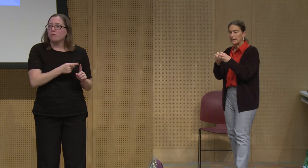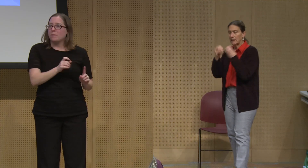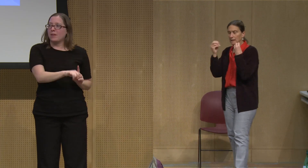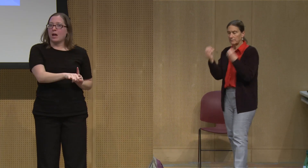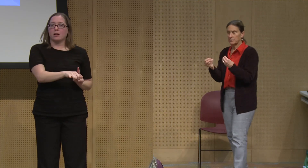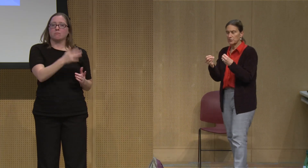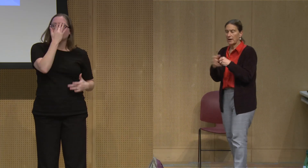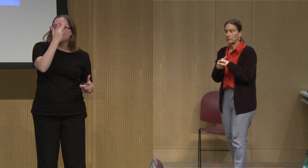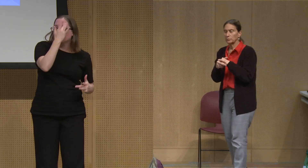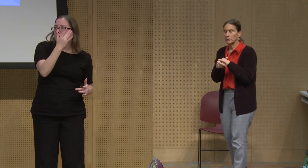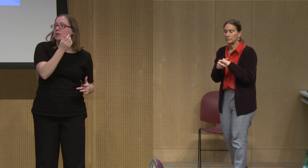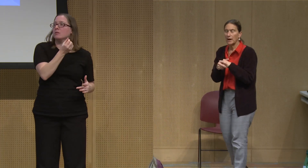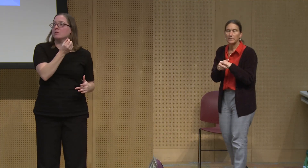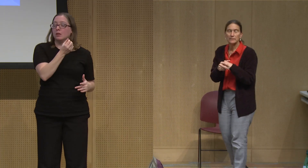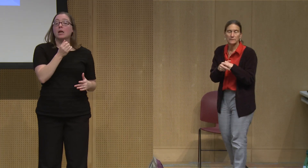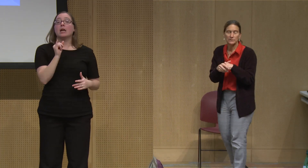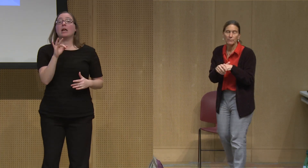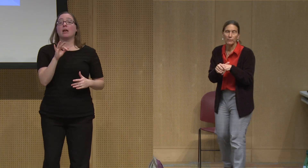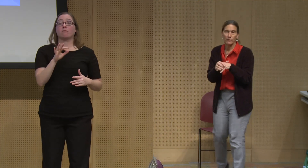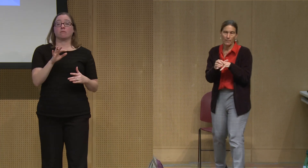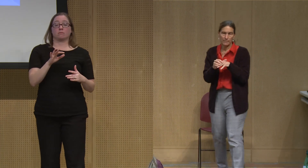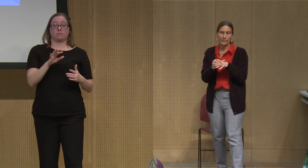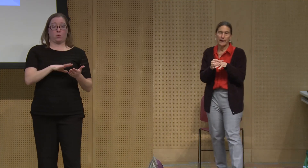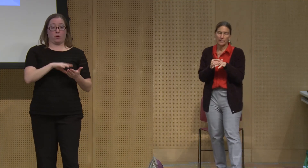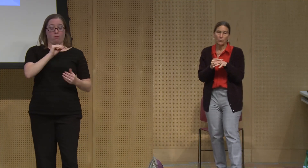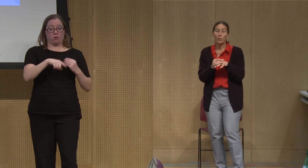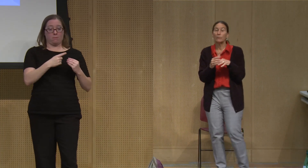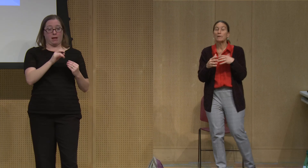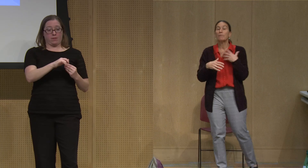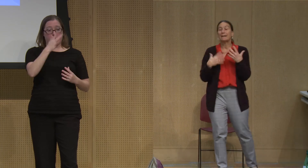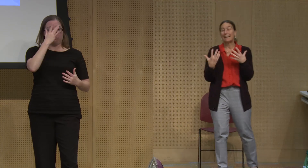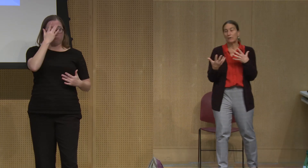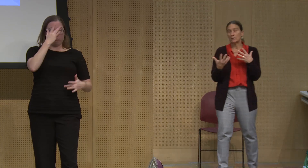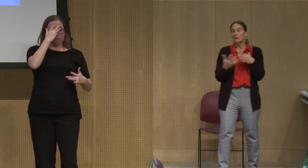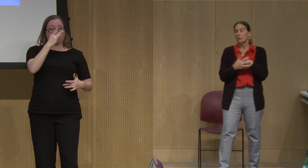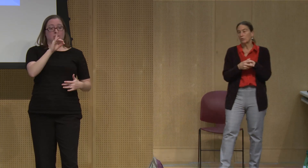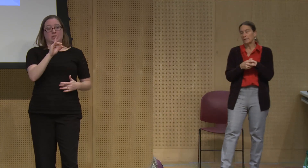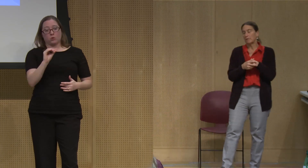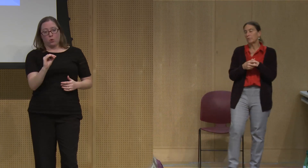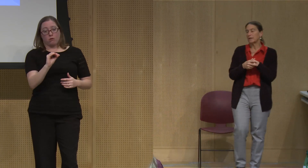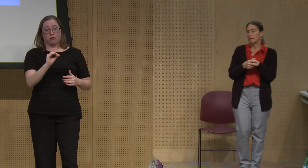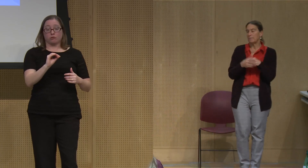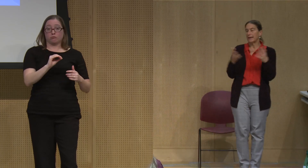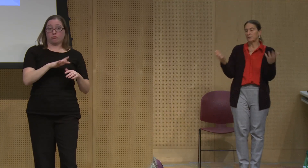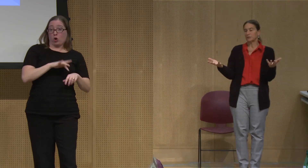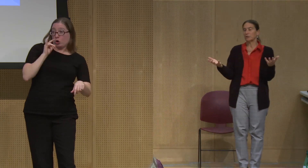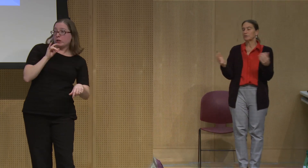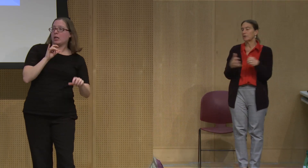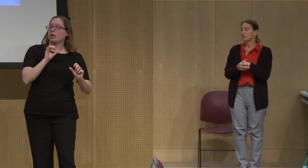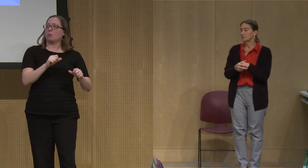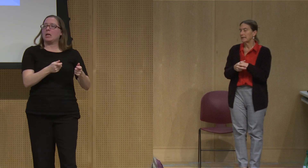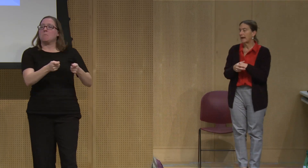UH, THE CHILD WILL NOT SUFFER FROM THAT, OR IF WE FIND OUT EARLY ENOUGH, WE CAN MANAGE IT SO THE CHILD DOESN'T HAVE